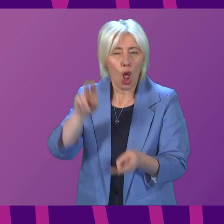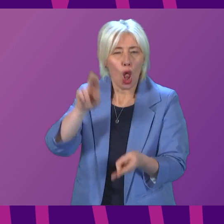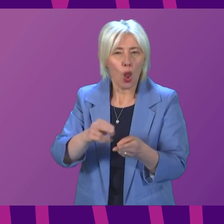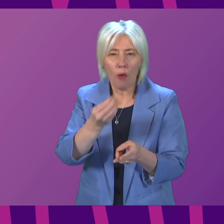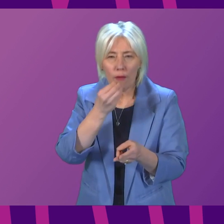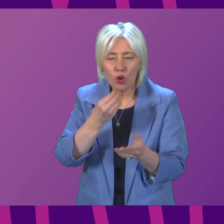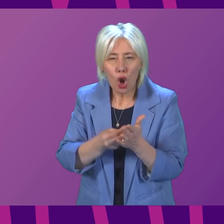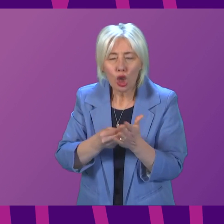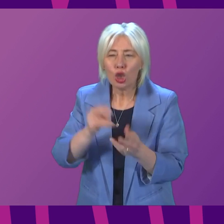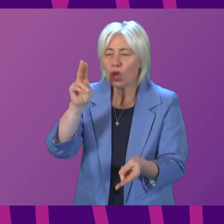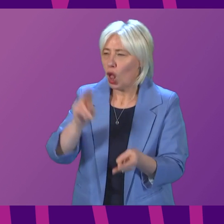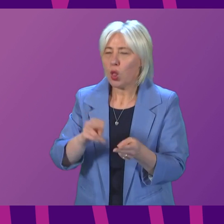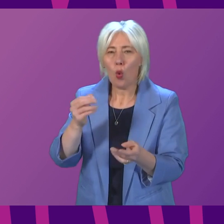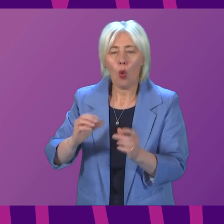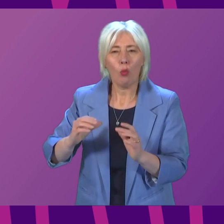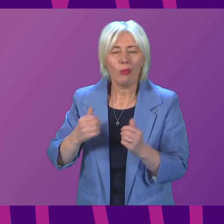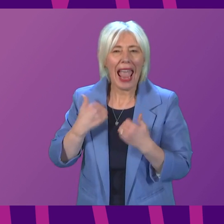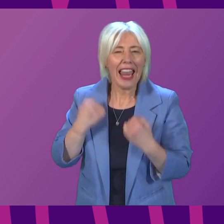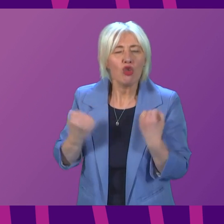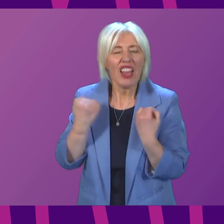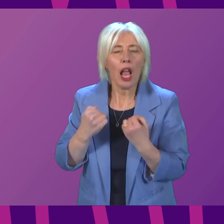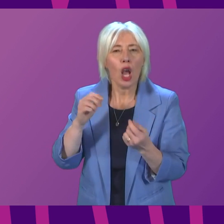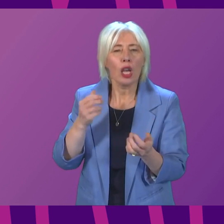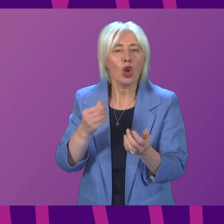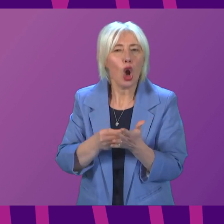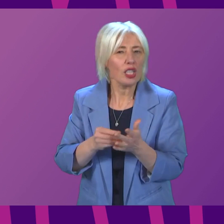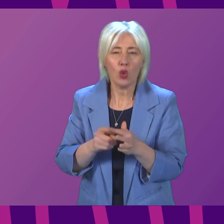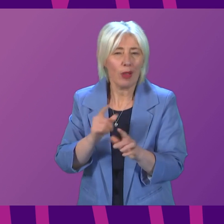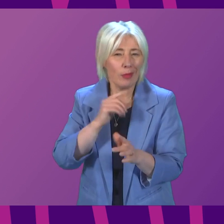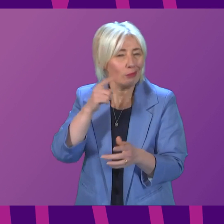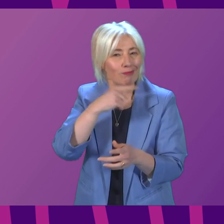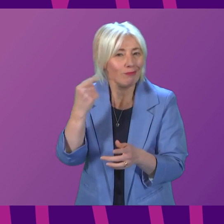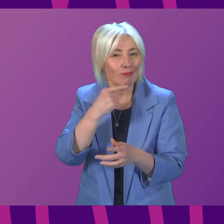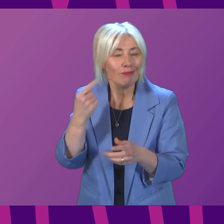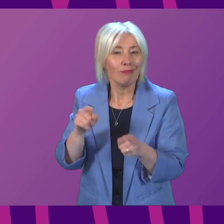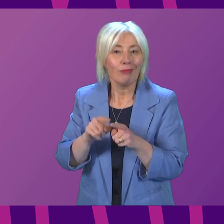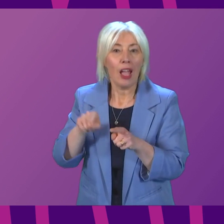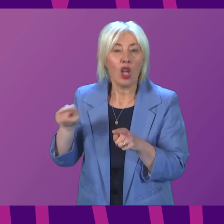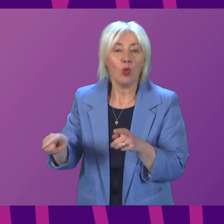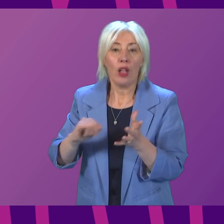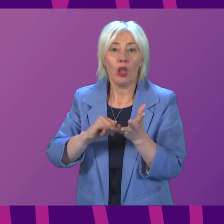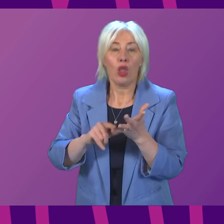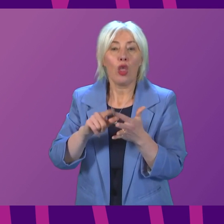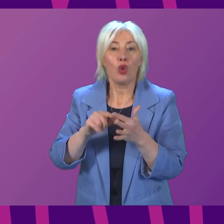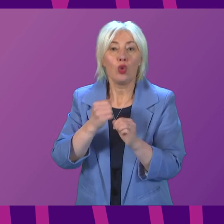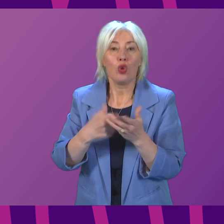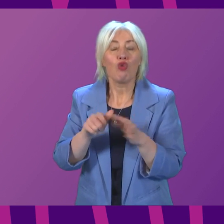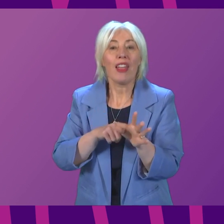This week, Sue Gray’s report said that the parties that the Prime Minister and his colleagues put on were “difficult to justify” and that there were